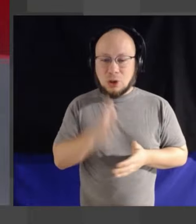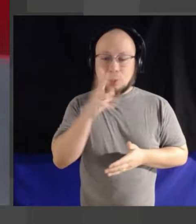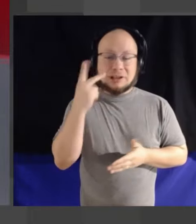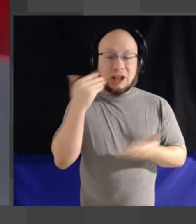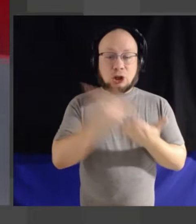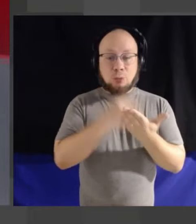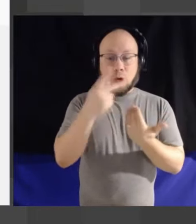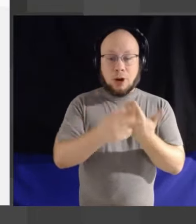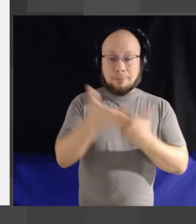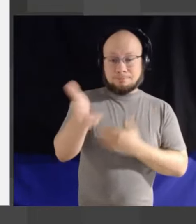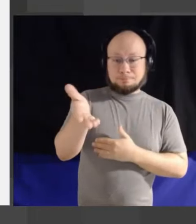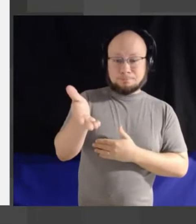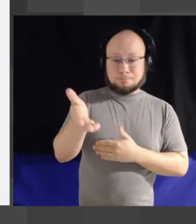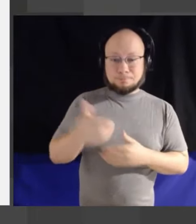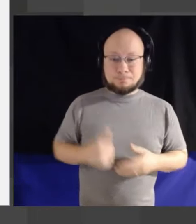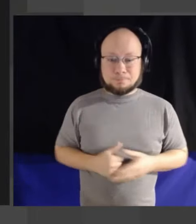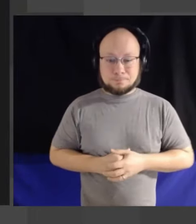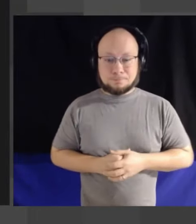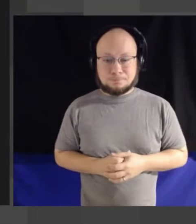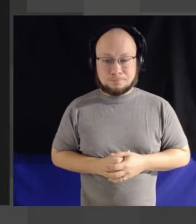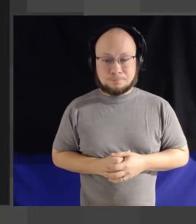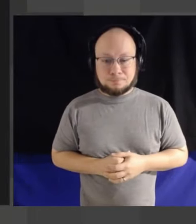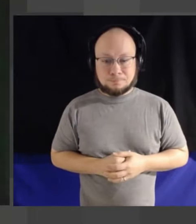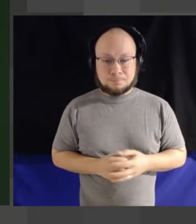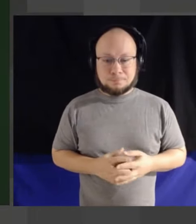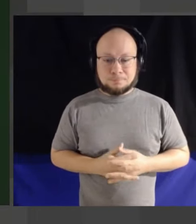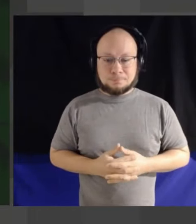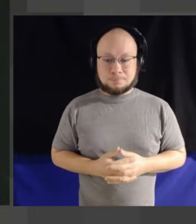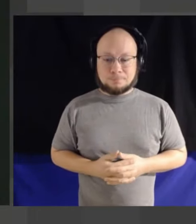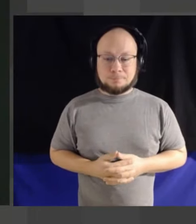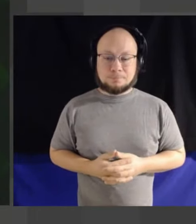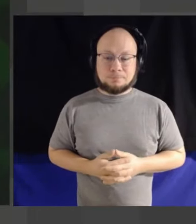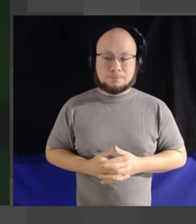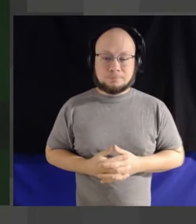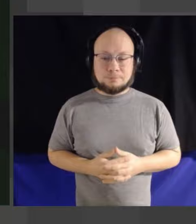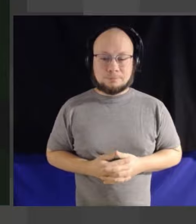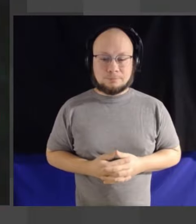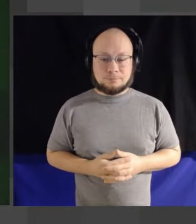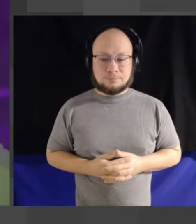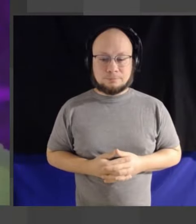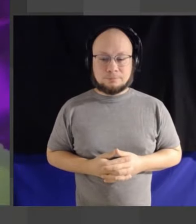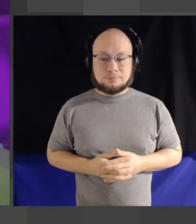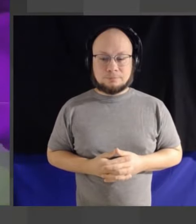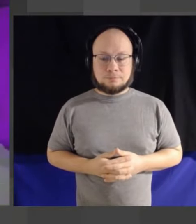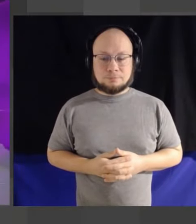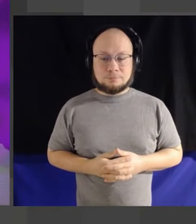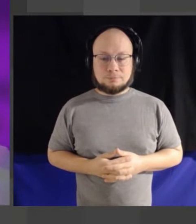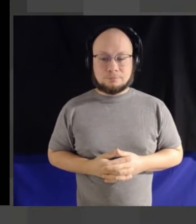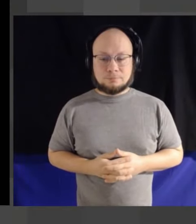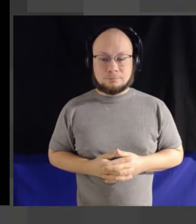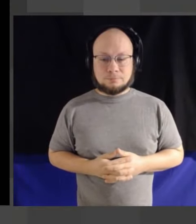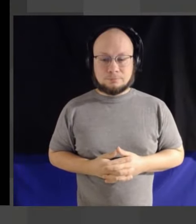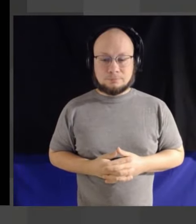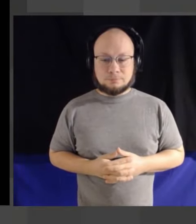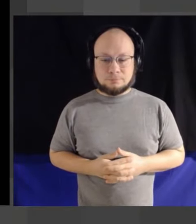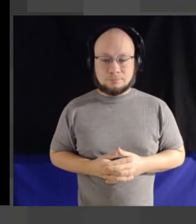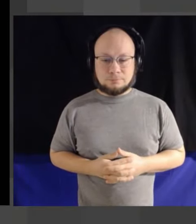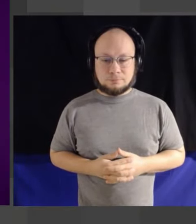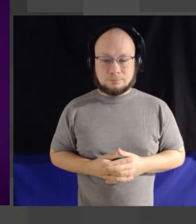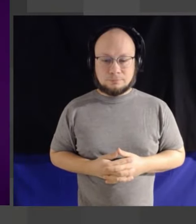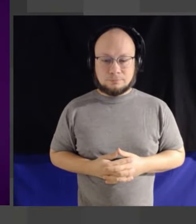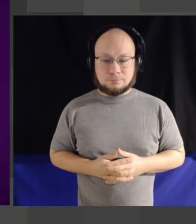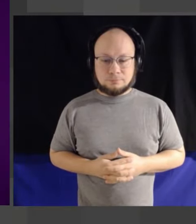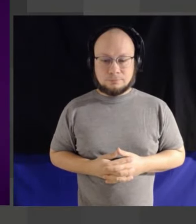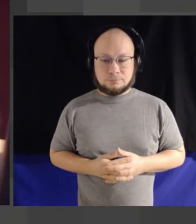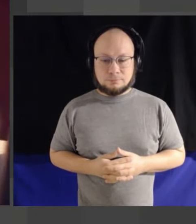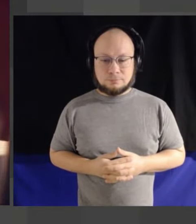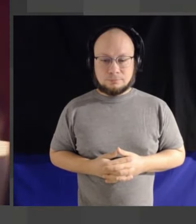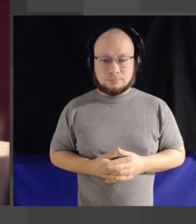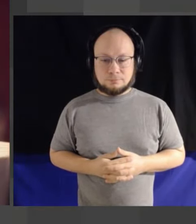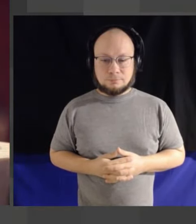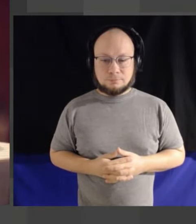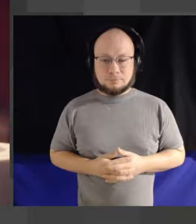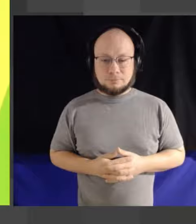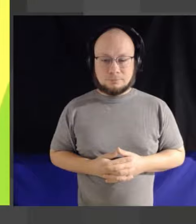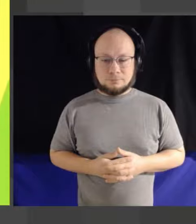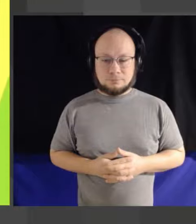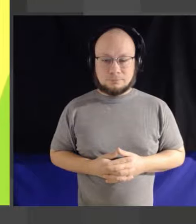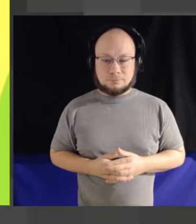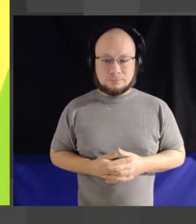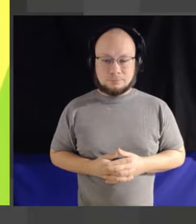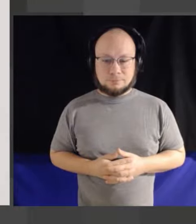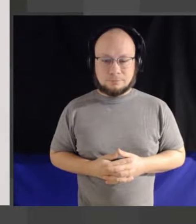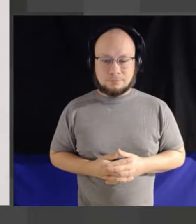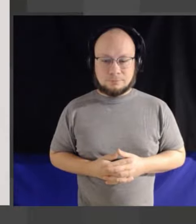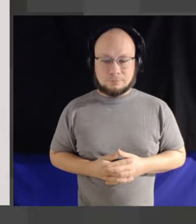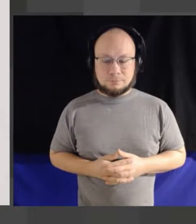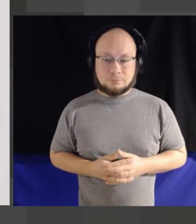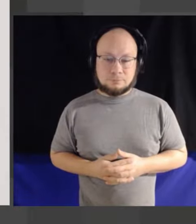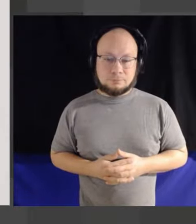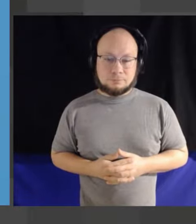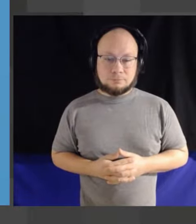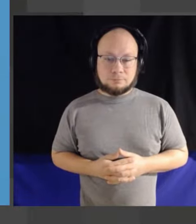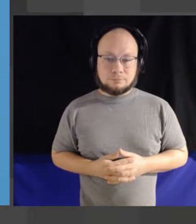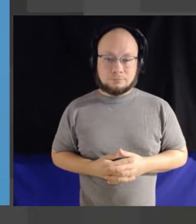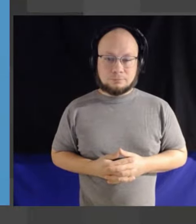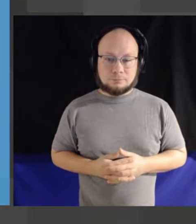HERE'S A LOOK AT WHAT SHOWS